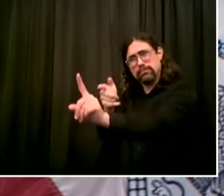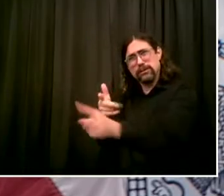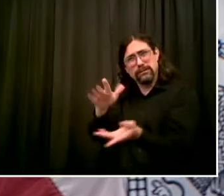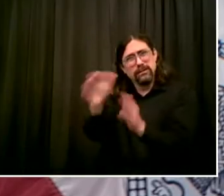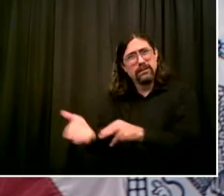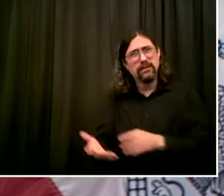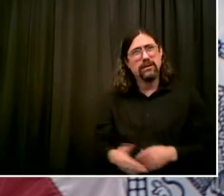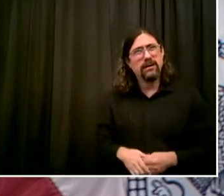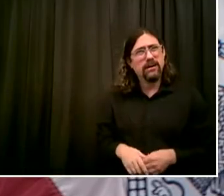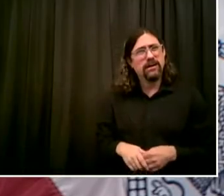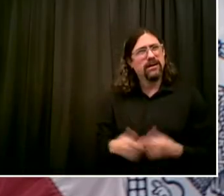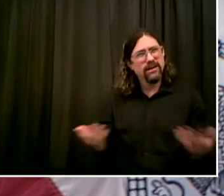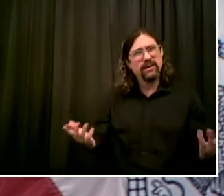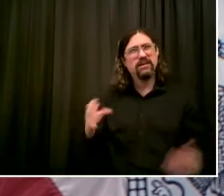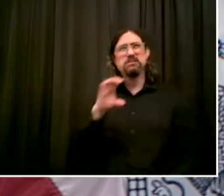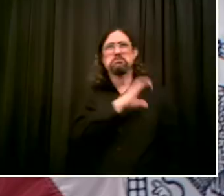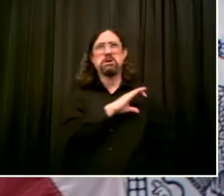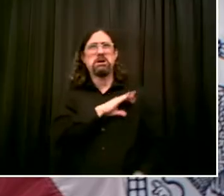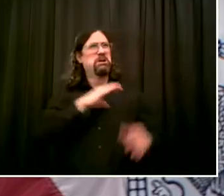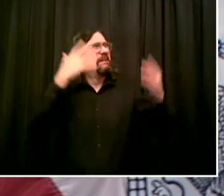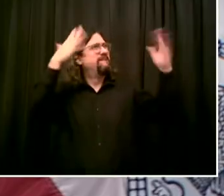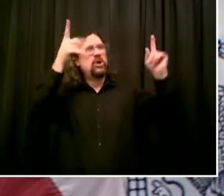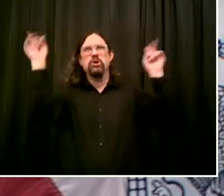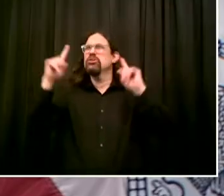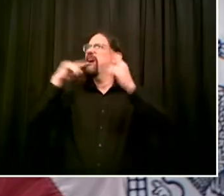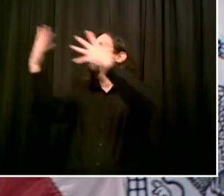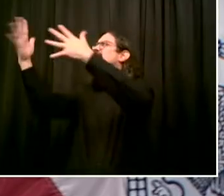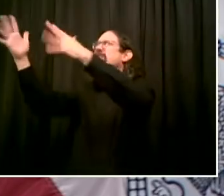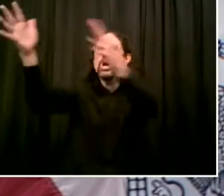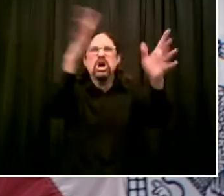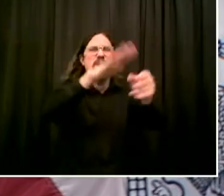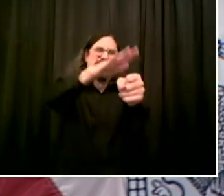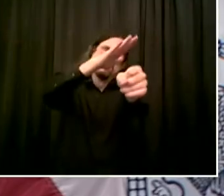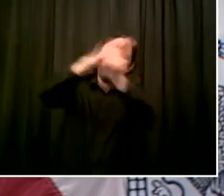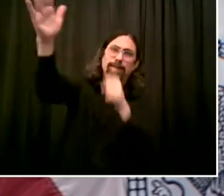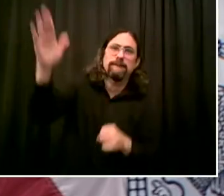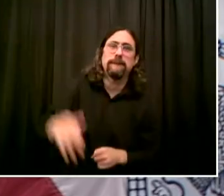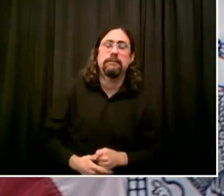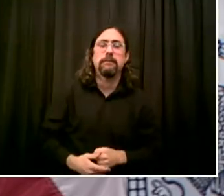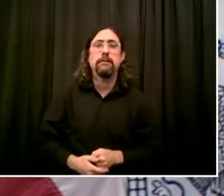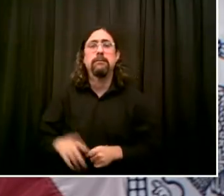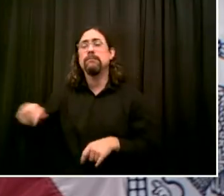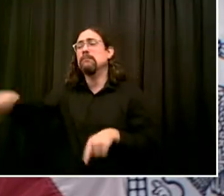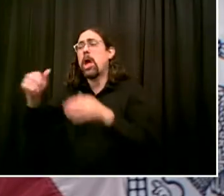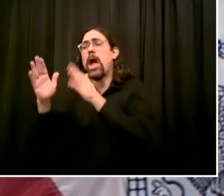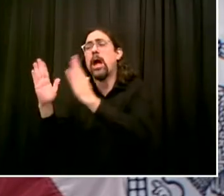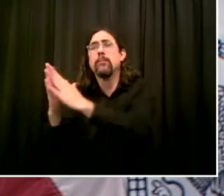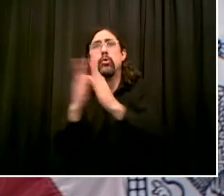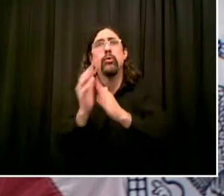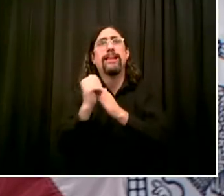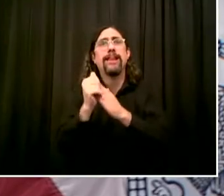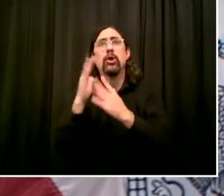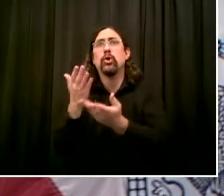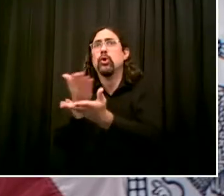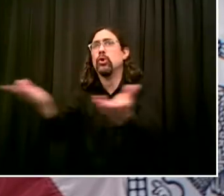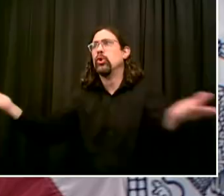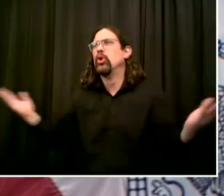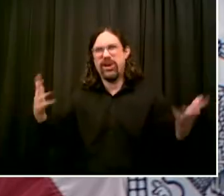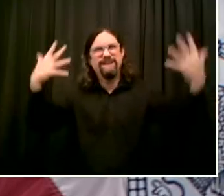THIS FROM POLICE OFFIICALS A VERY